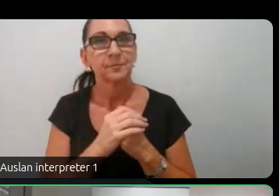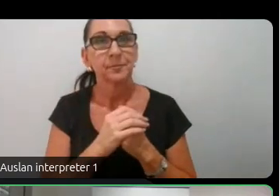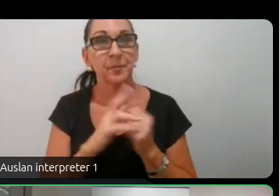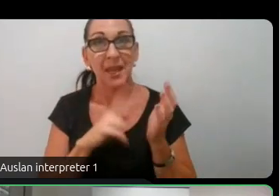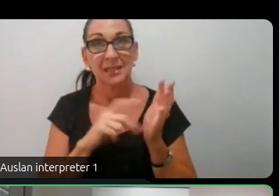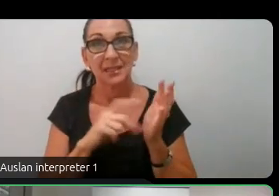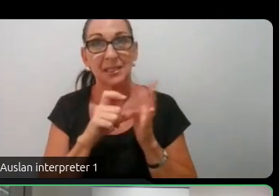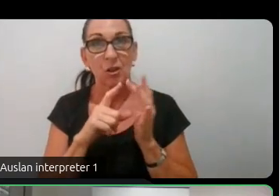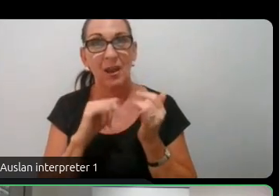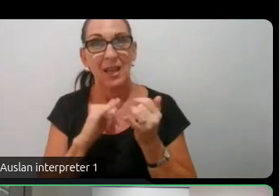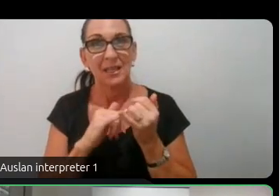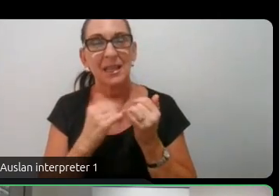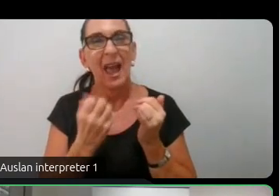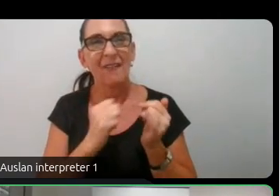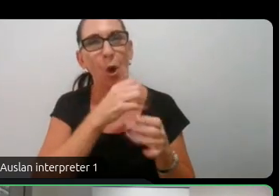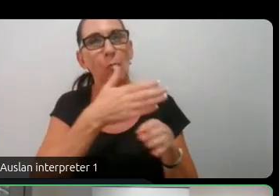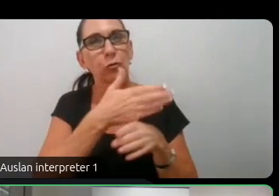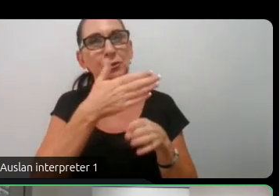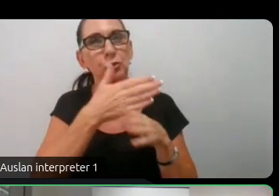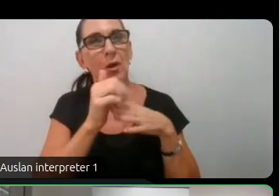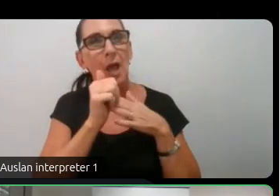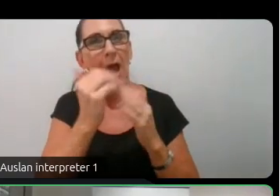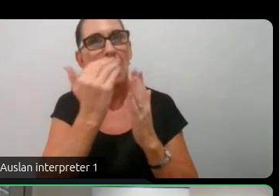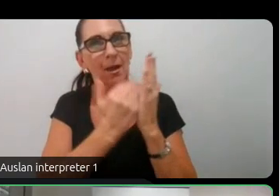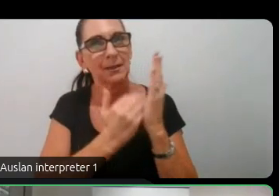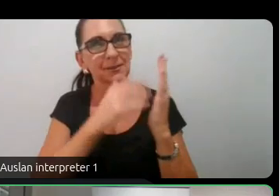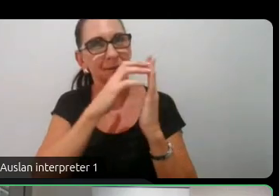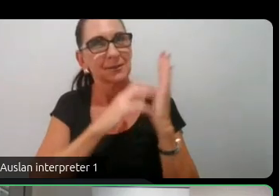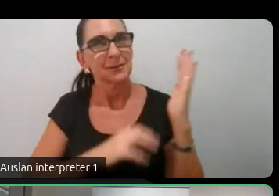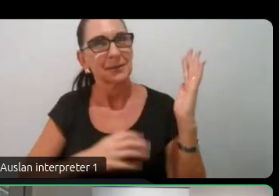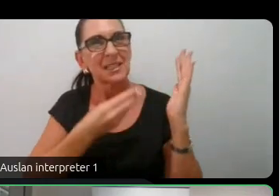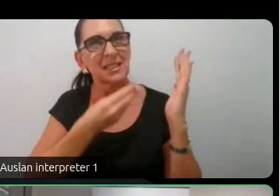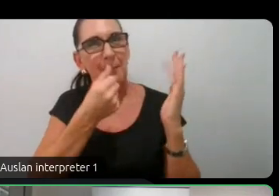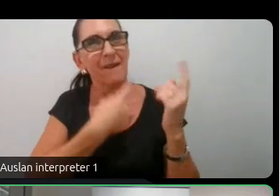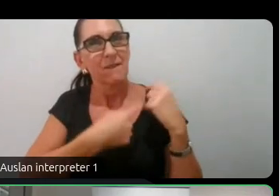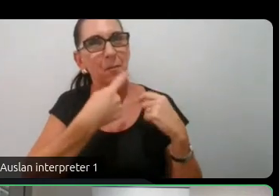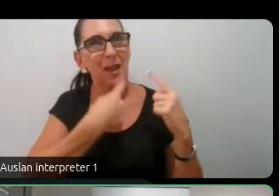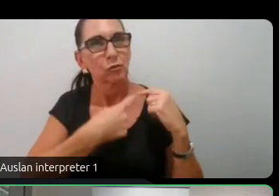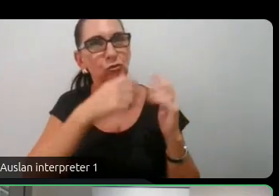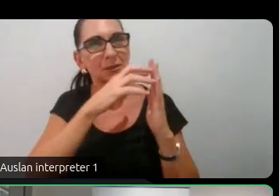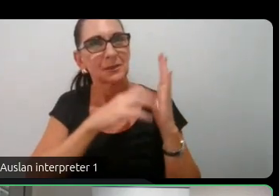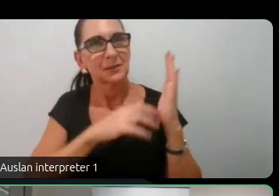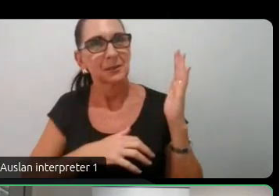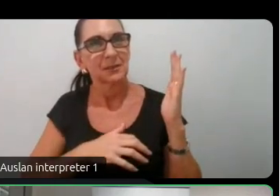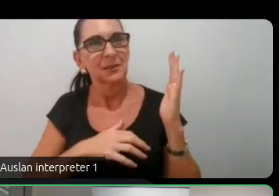operational guidelines which also provides this information not in a ugly legislative uh format.